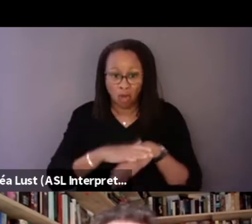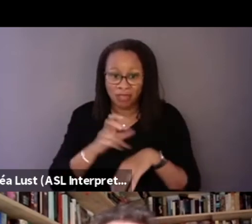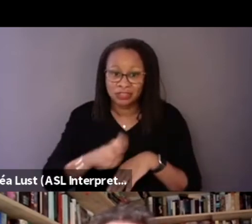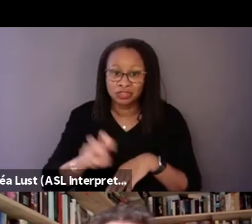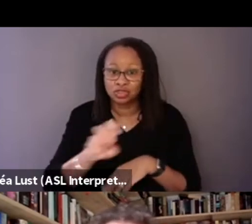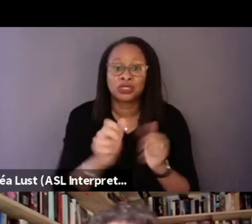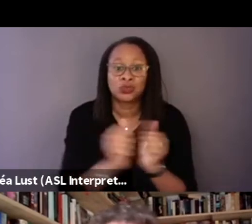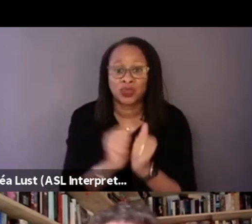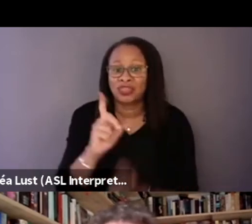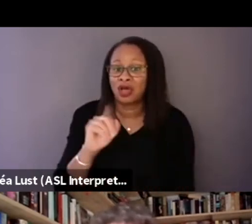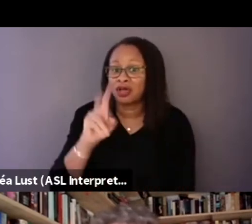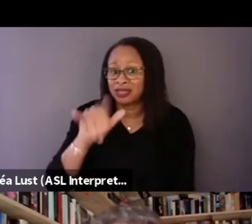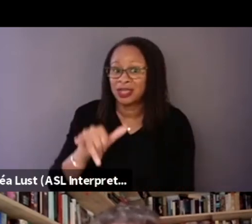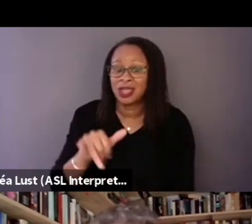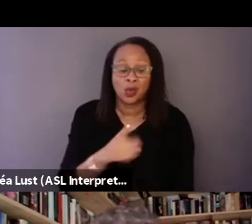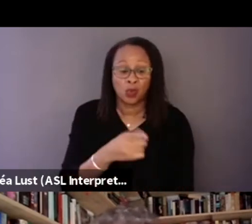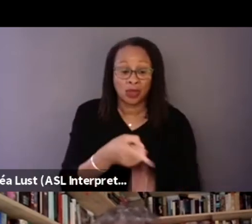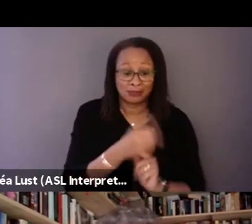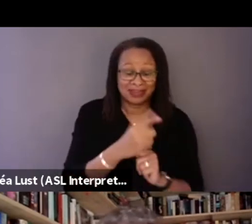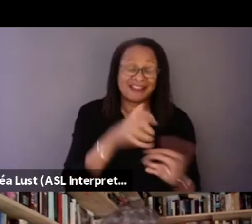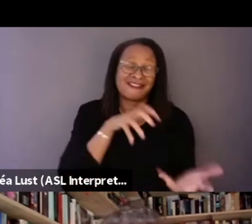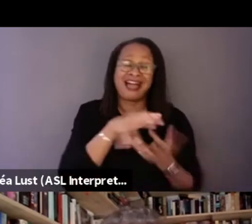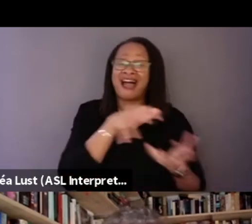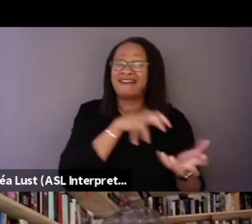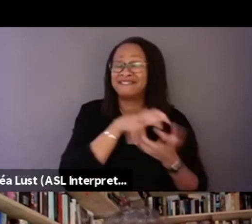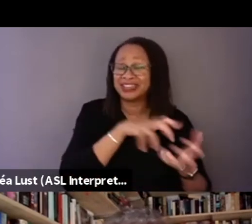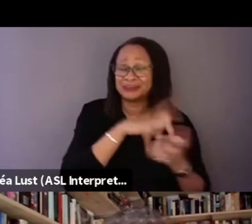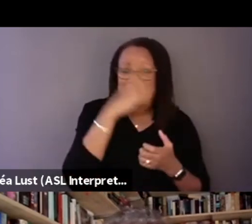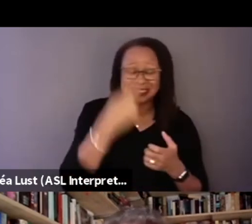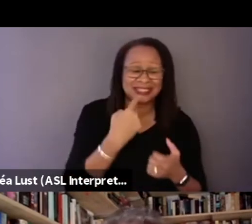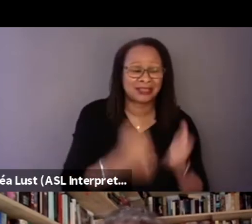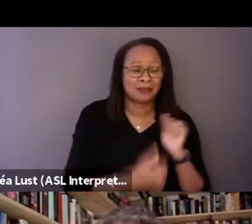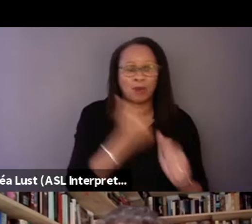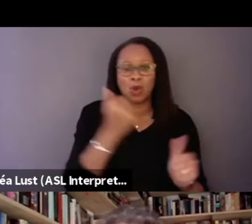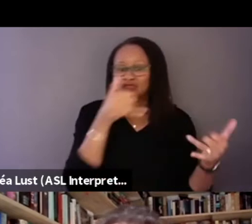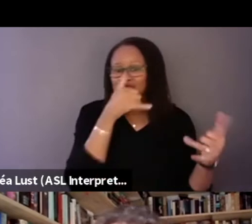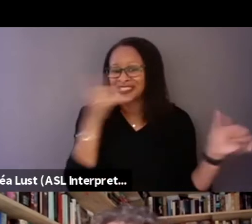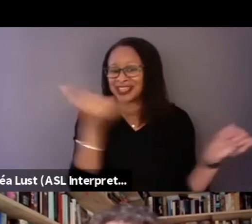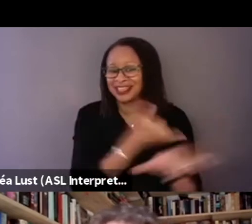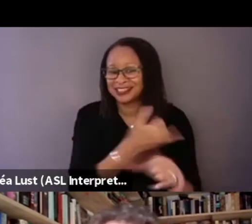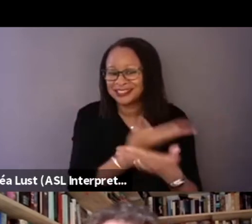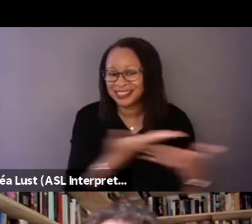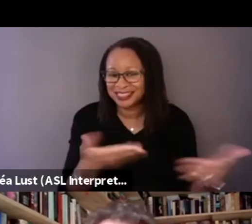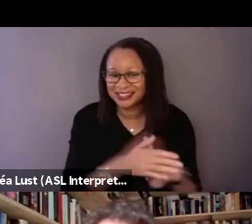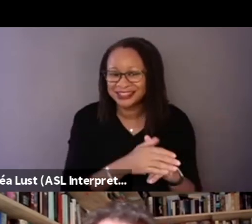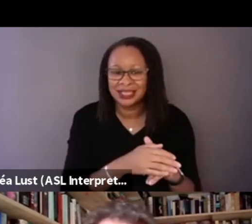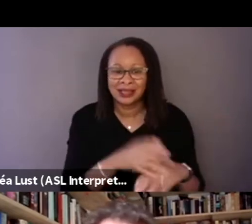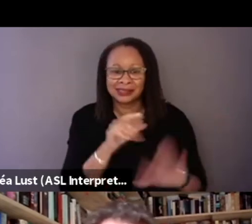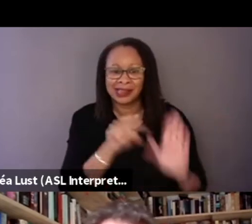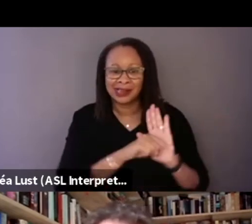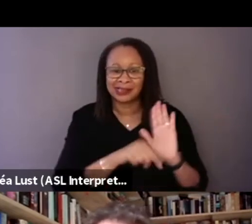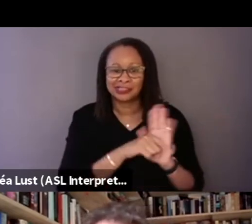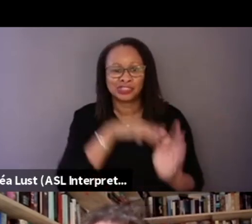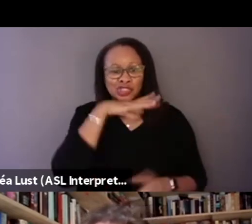where one minute you're just busting a gut laughing because he's saying the most ridiculous, self-deprecating, dirty joke of all time.